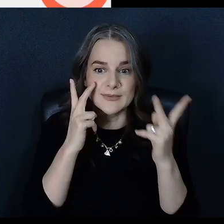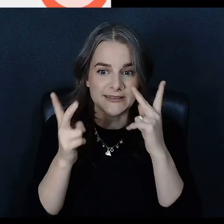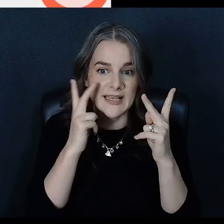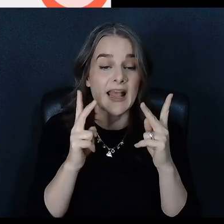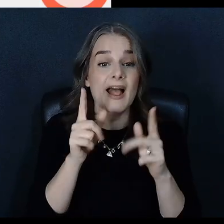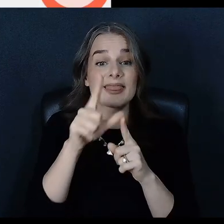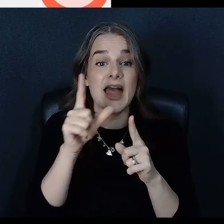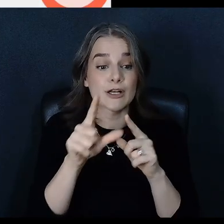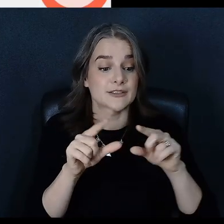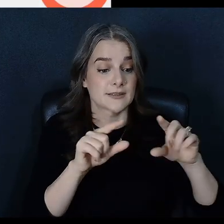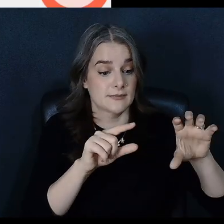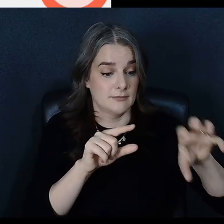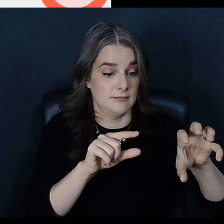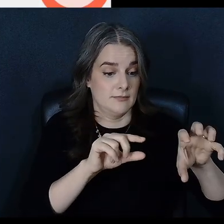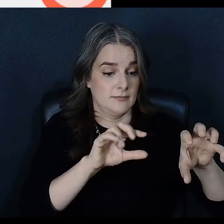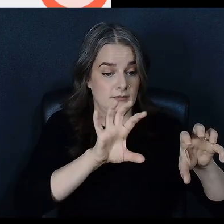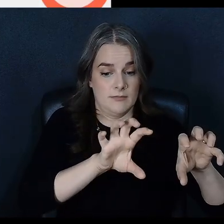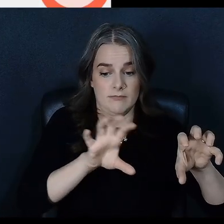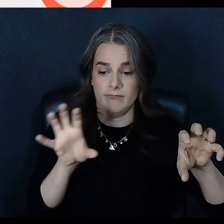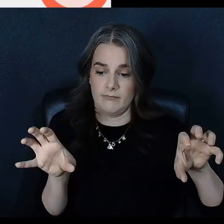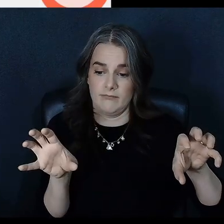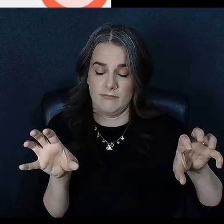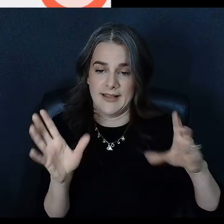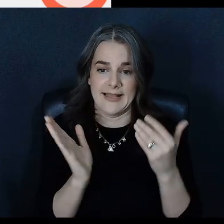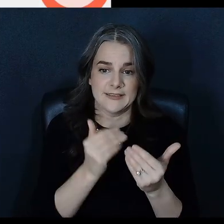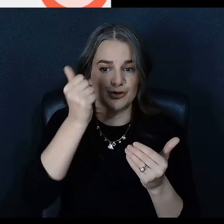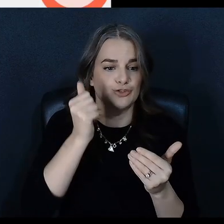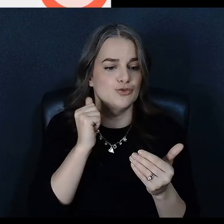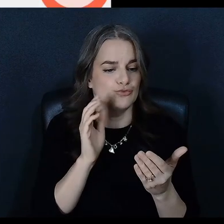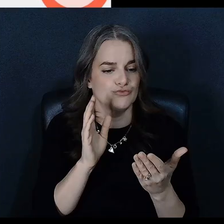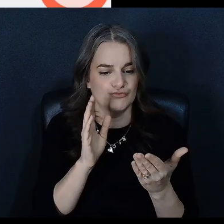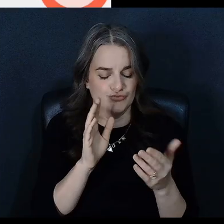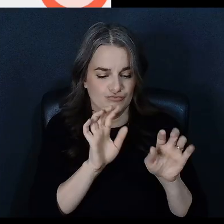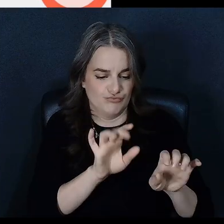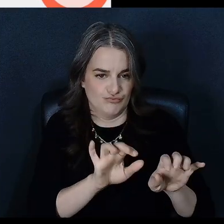And it makes it easier for someone to navigate around. Color is thrown in there to help someone